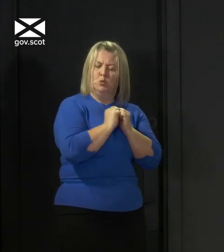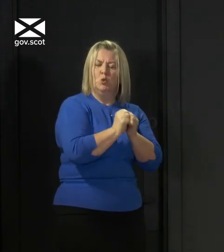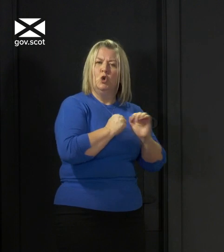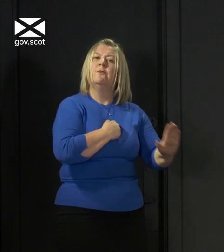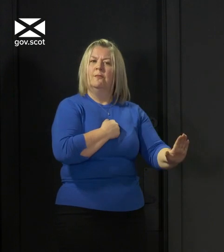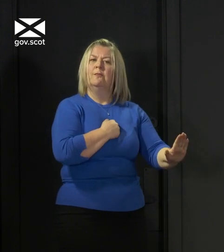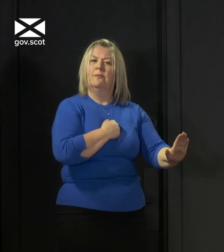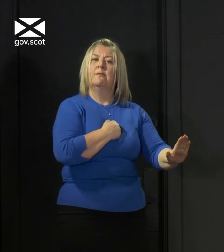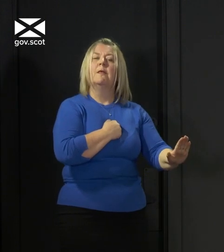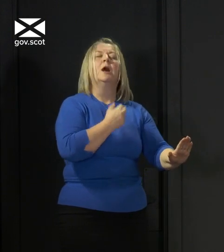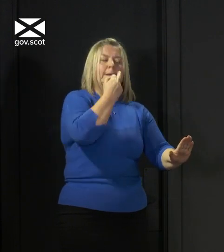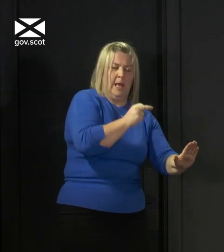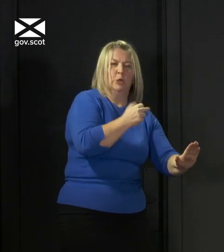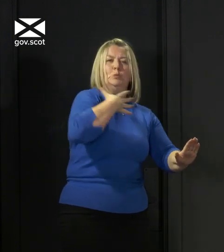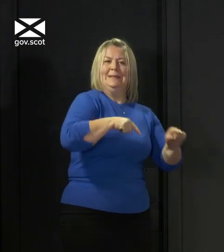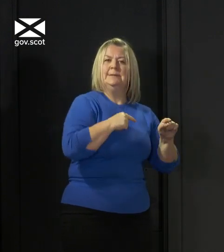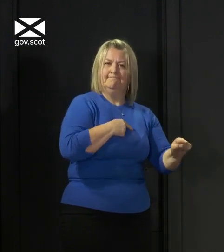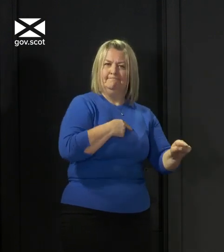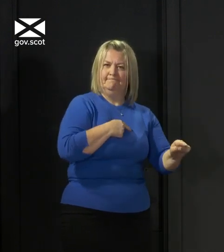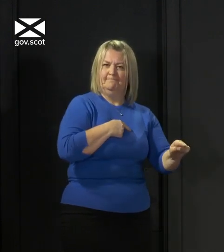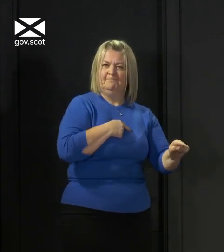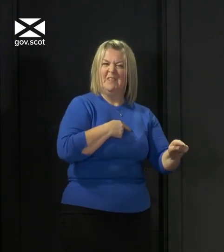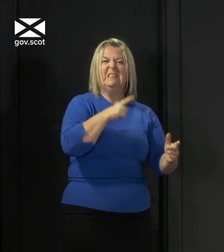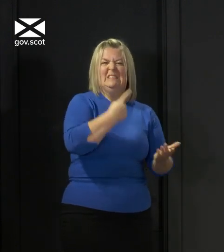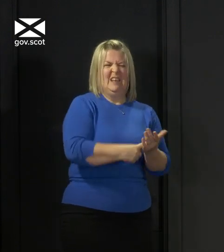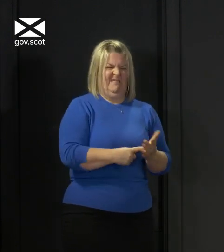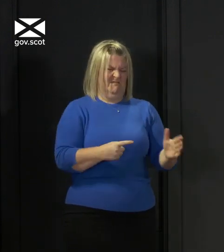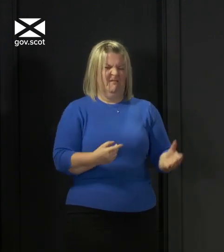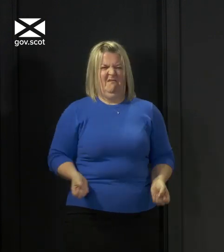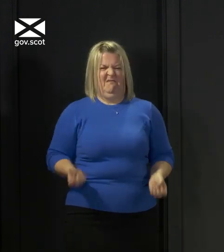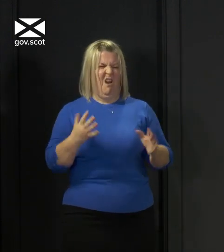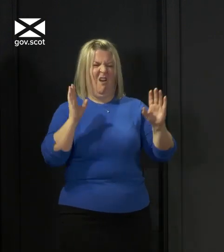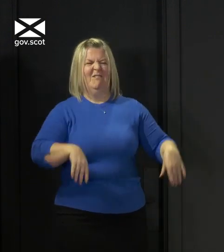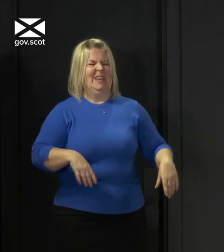needed a facility like that and we decided not to invest the money in it so